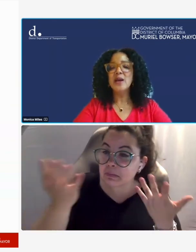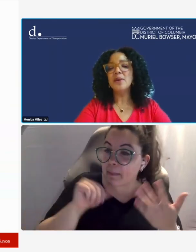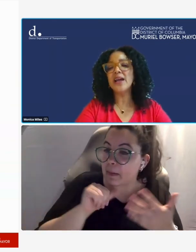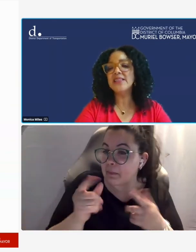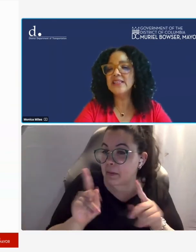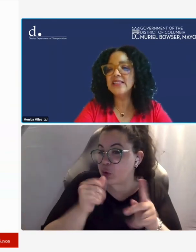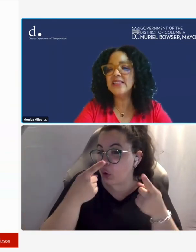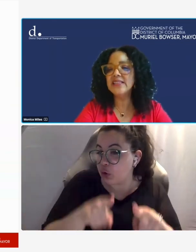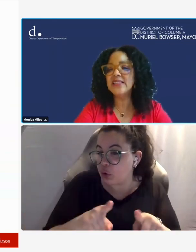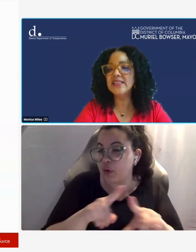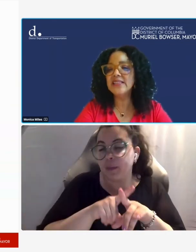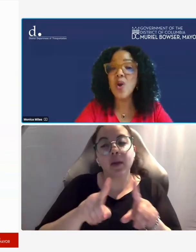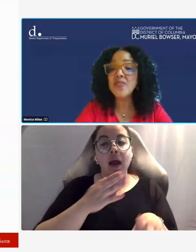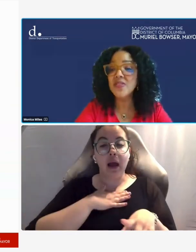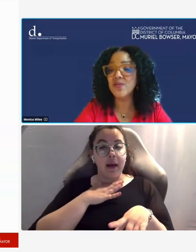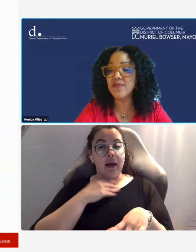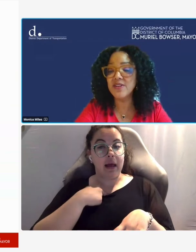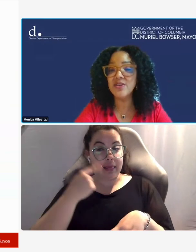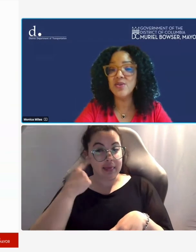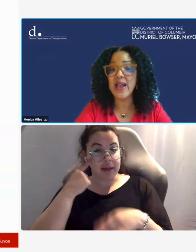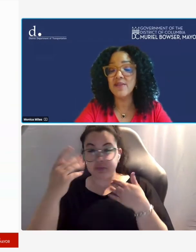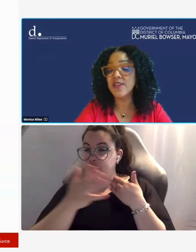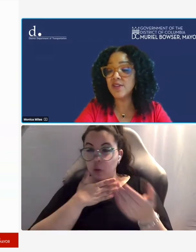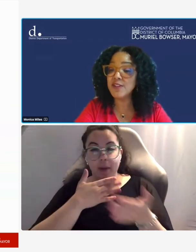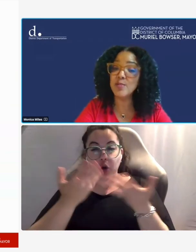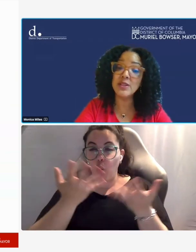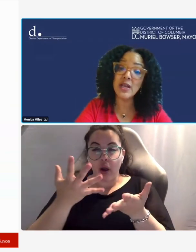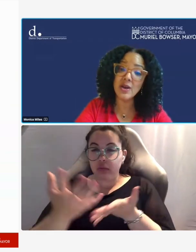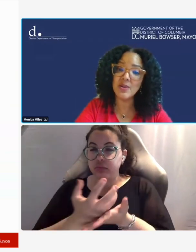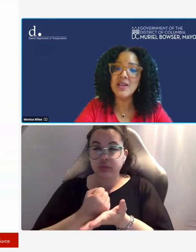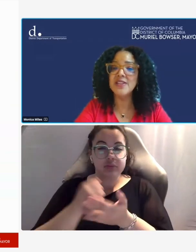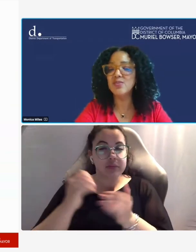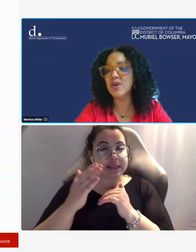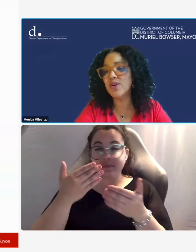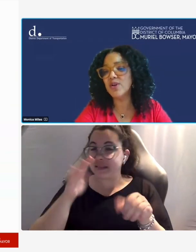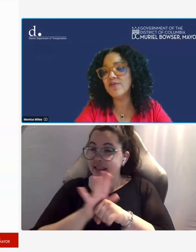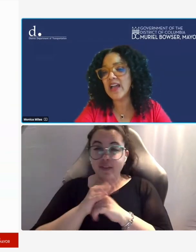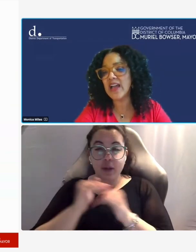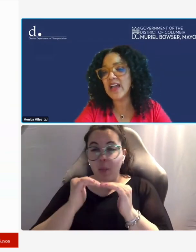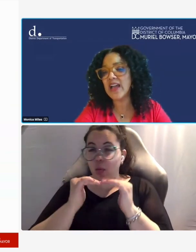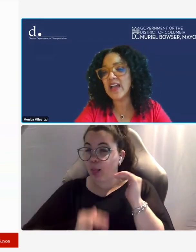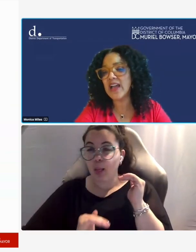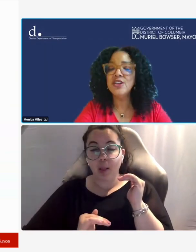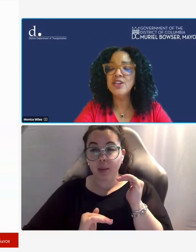but i think that no matter what the revenue you have even if it's below this 1.5 million you